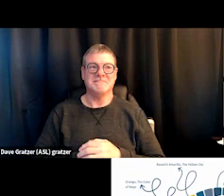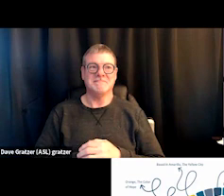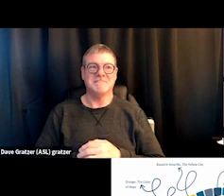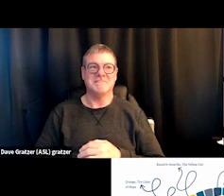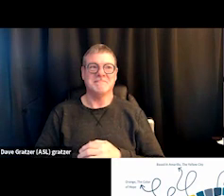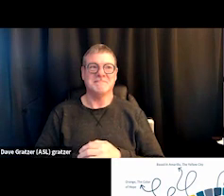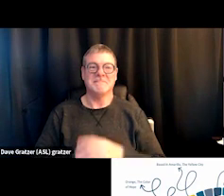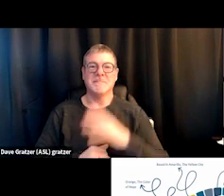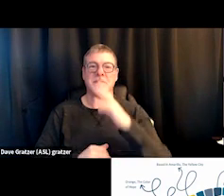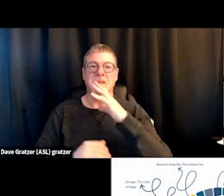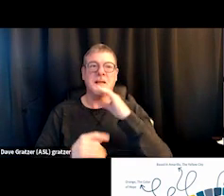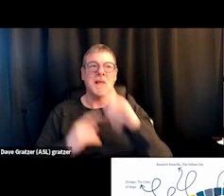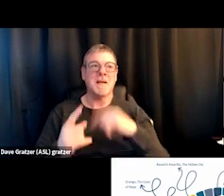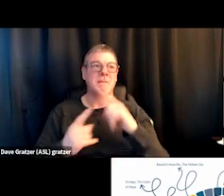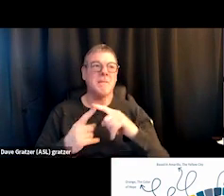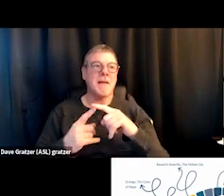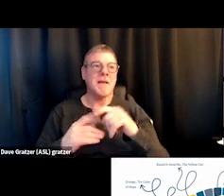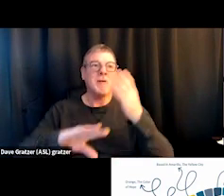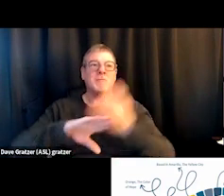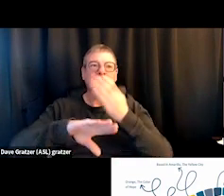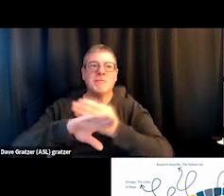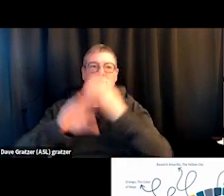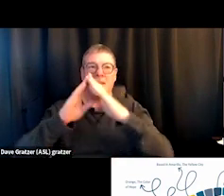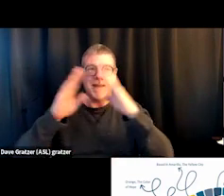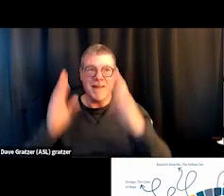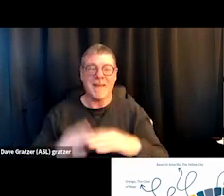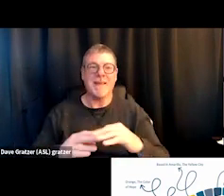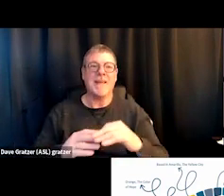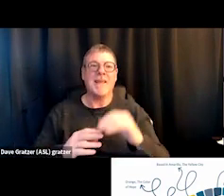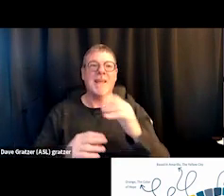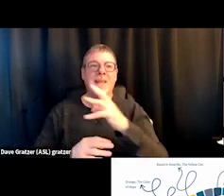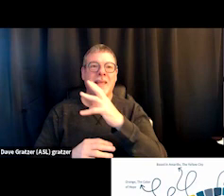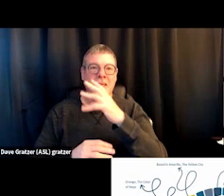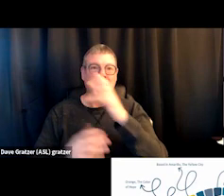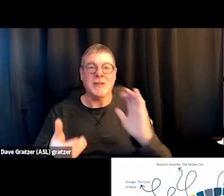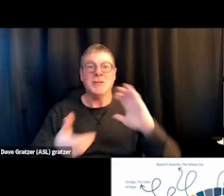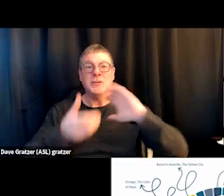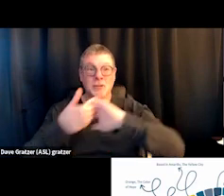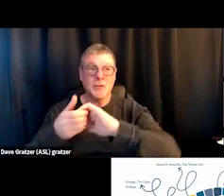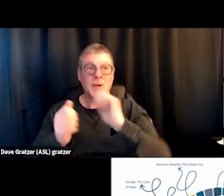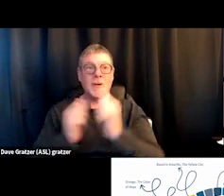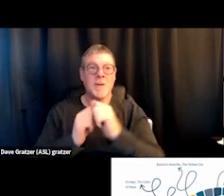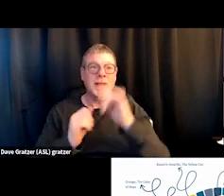It's gonna talk about Progress House and Progress House joining larger healthcare agency